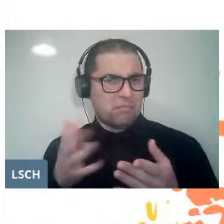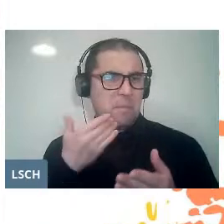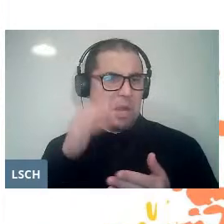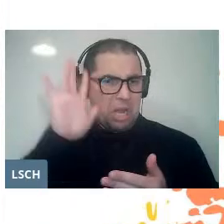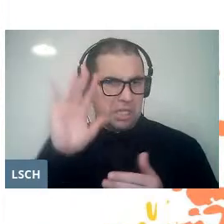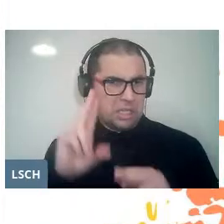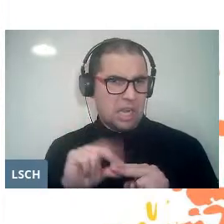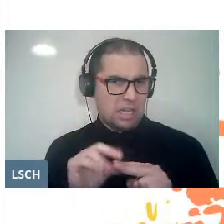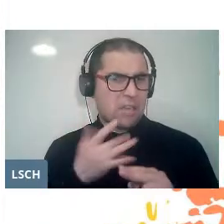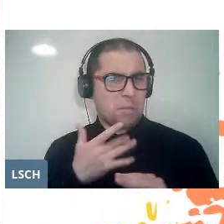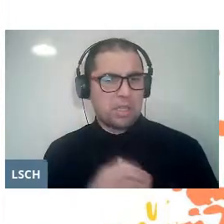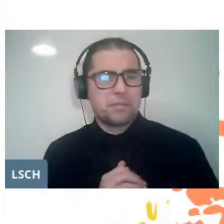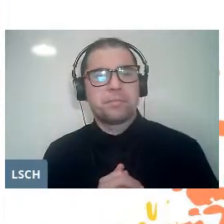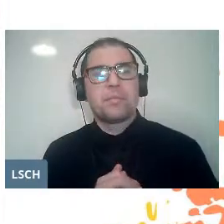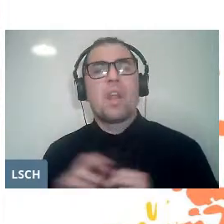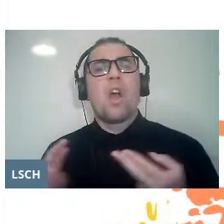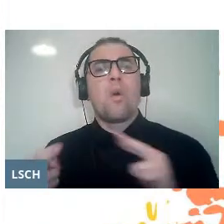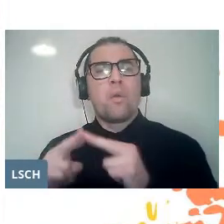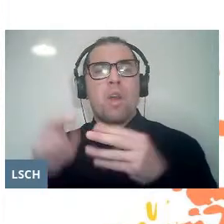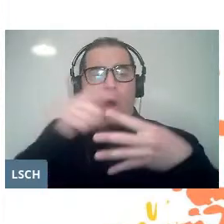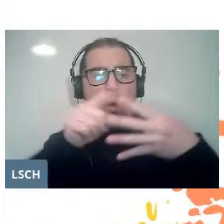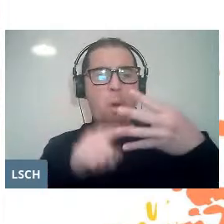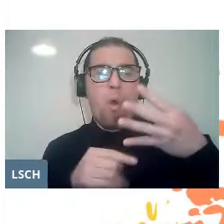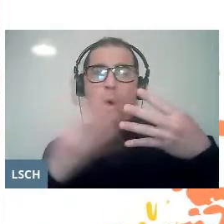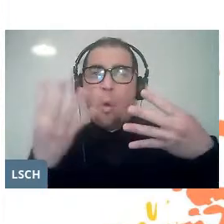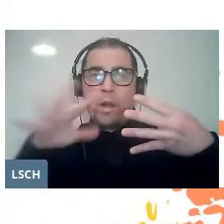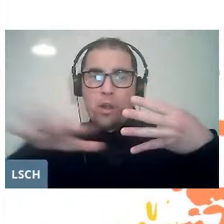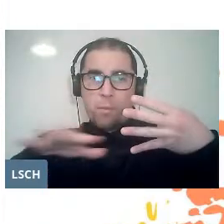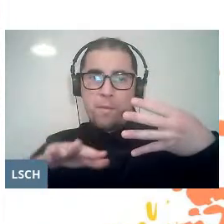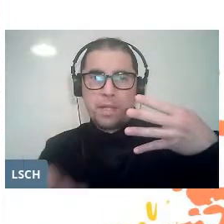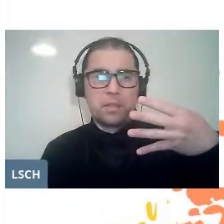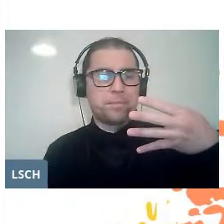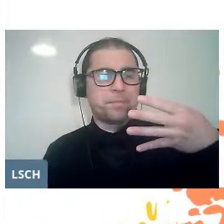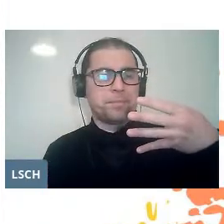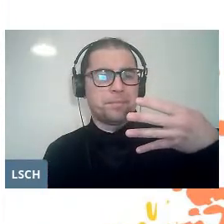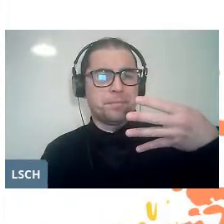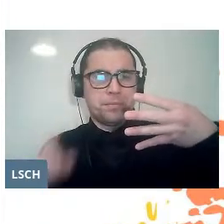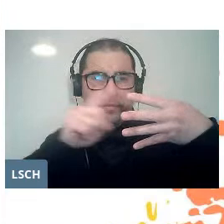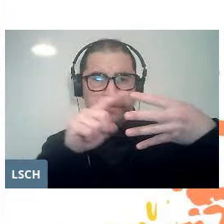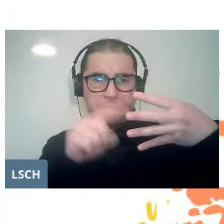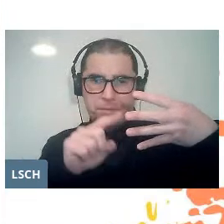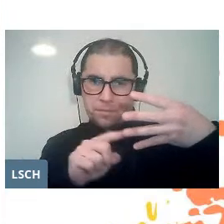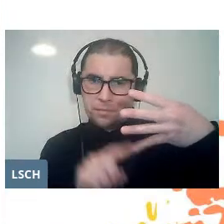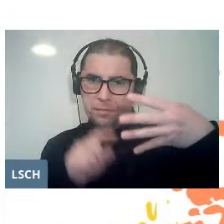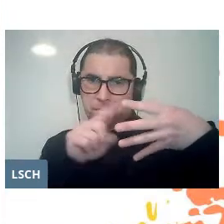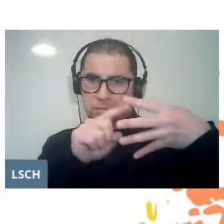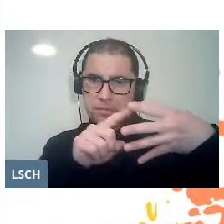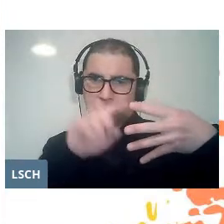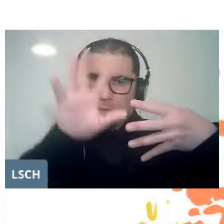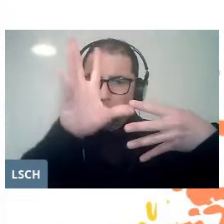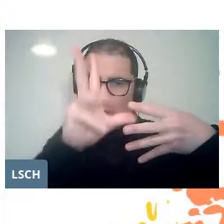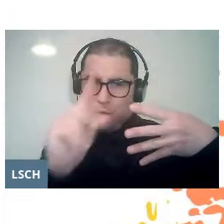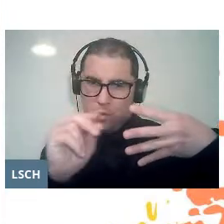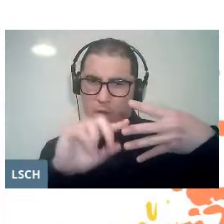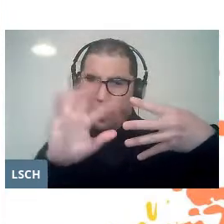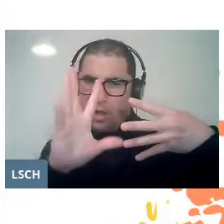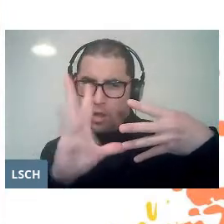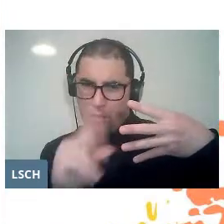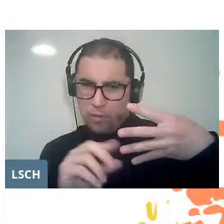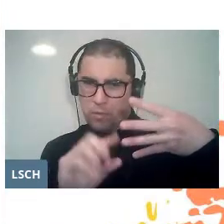constructed in four movements, each of which has a form that is related to classicism.